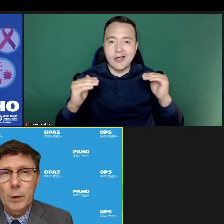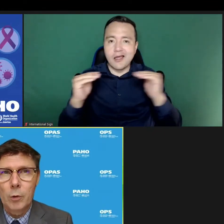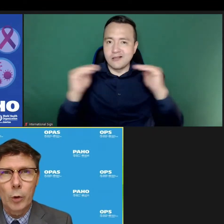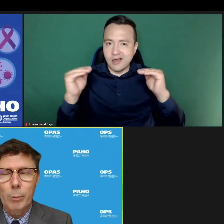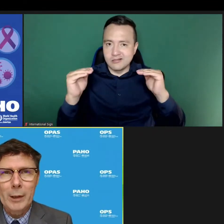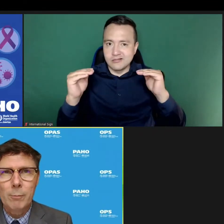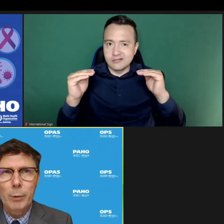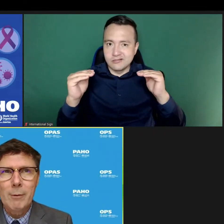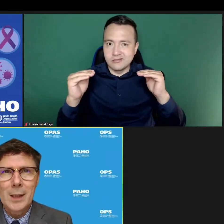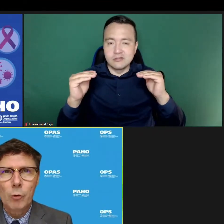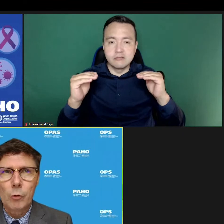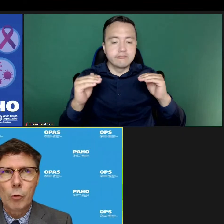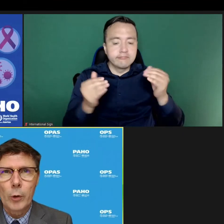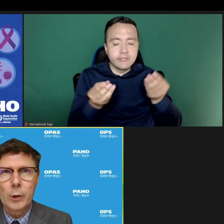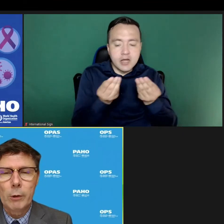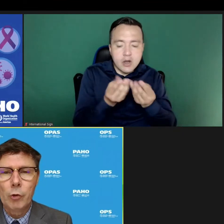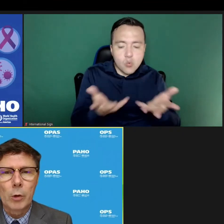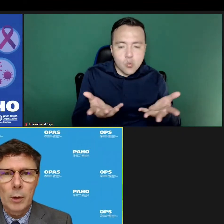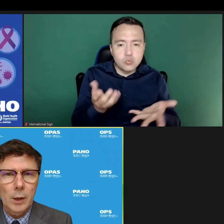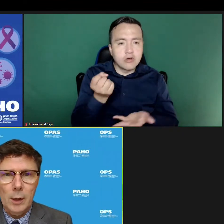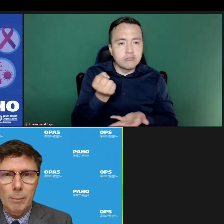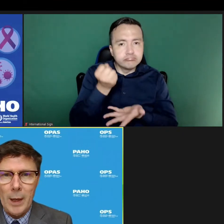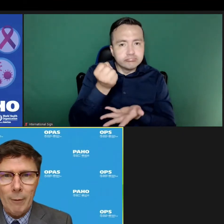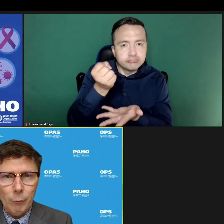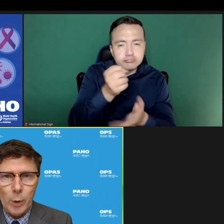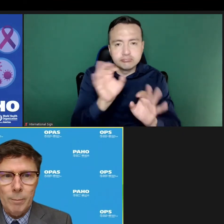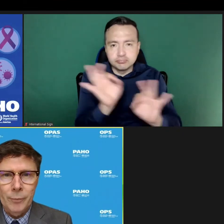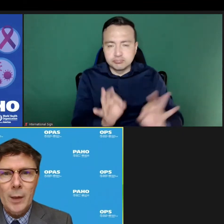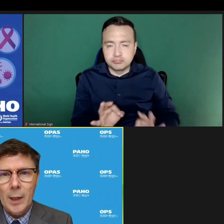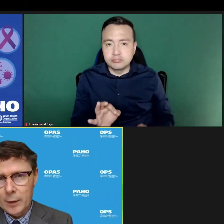But the private sector is growing in the region. Everywhere.